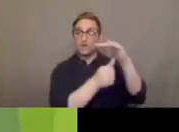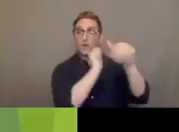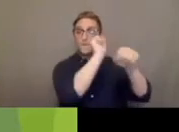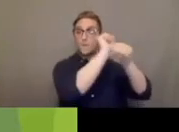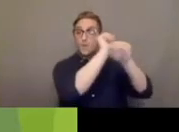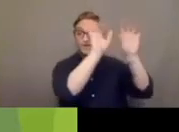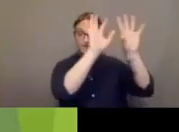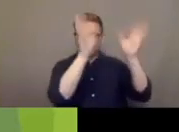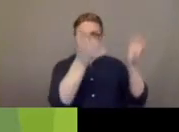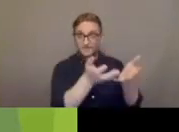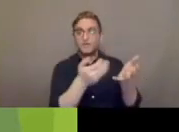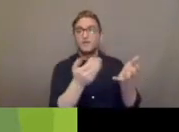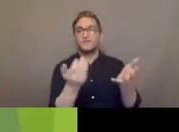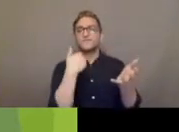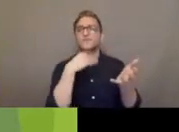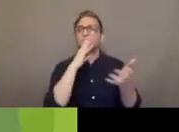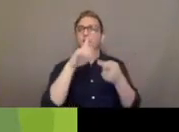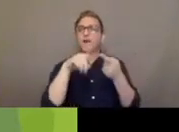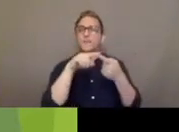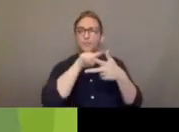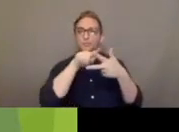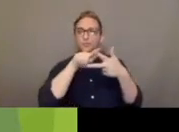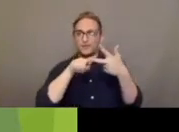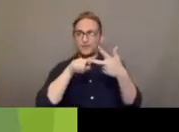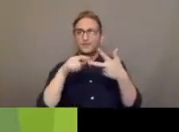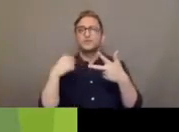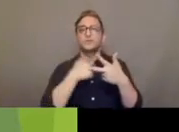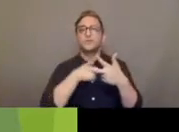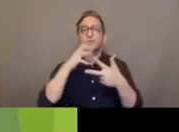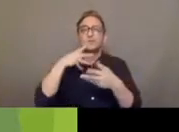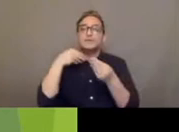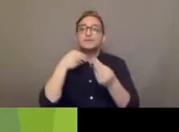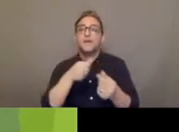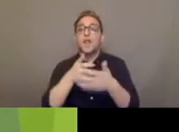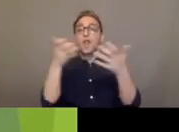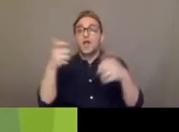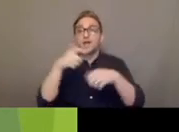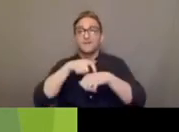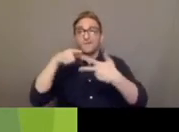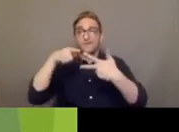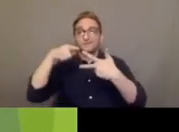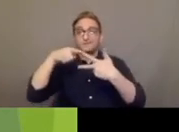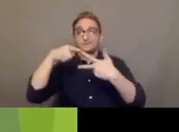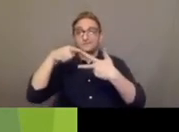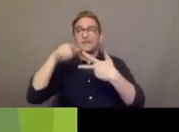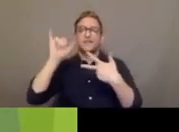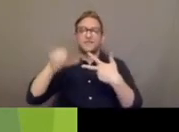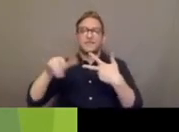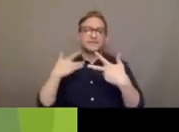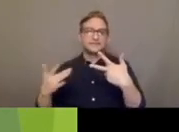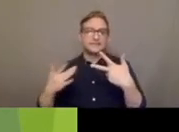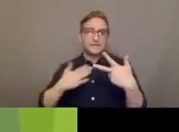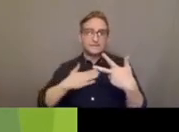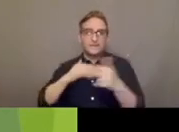of our time on No. 2 because that's what I spend most of my time with is accommodations